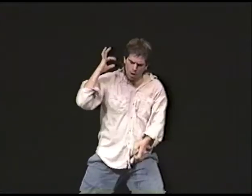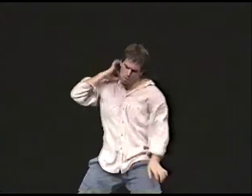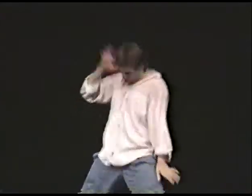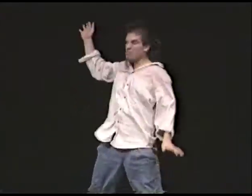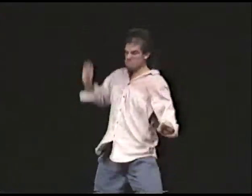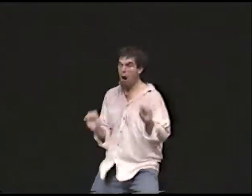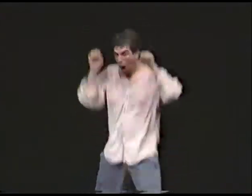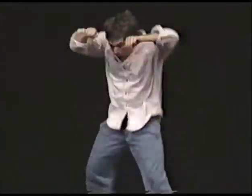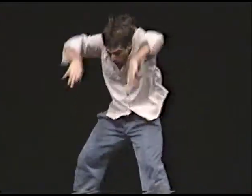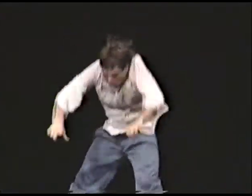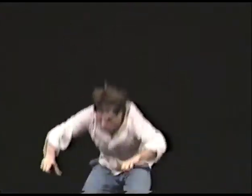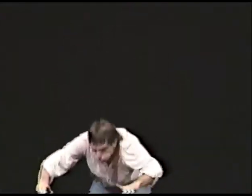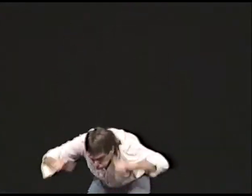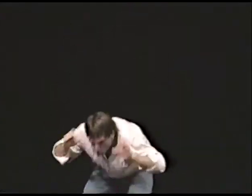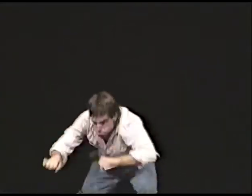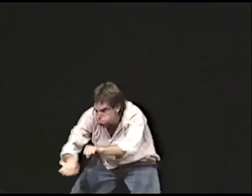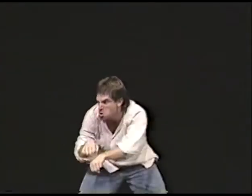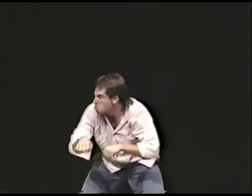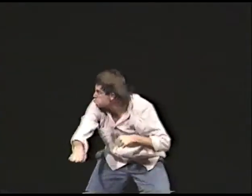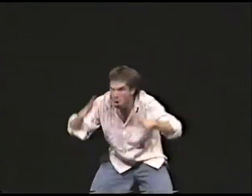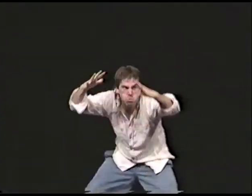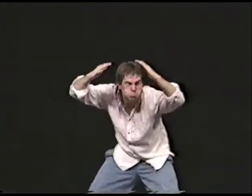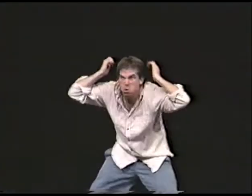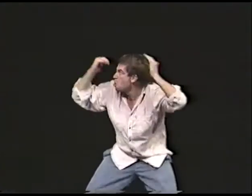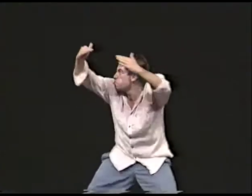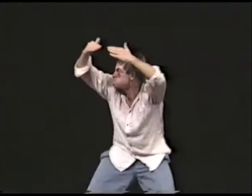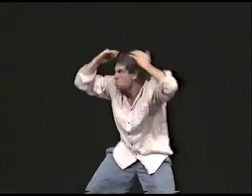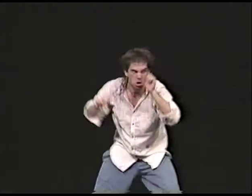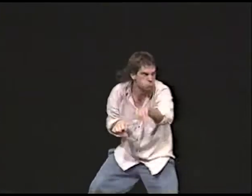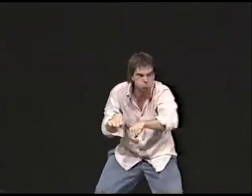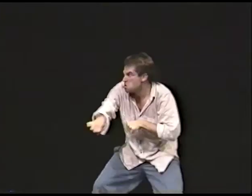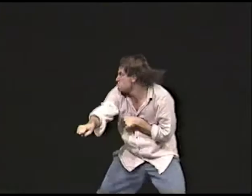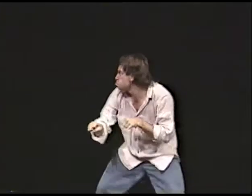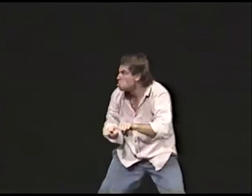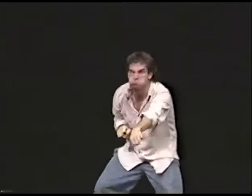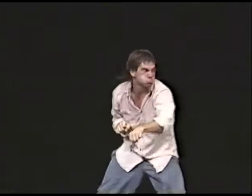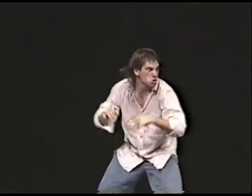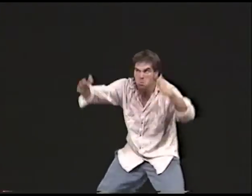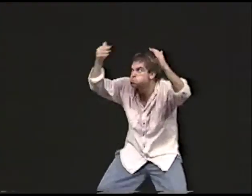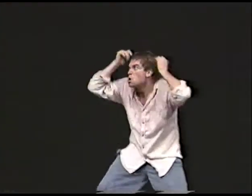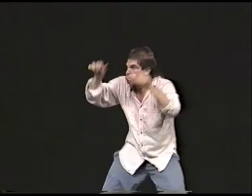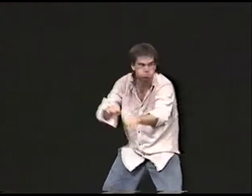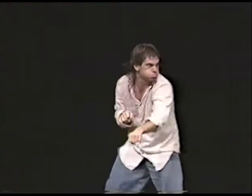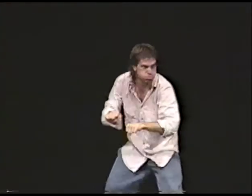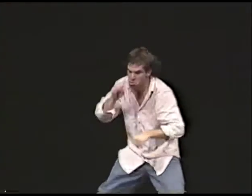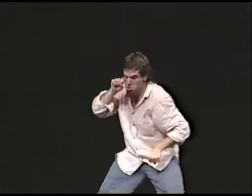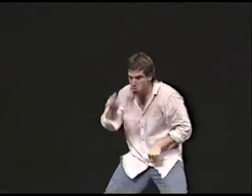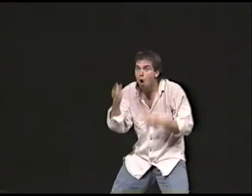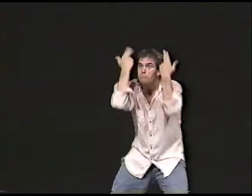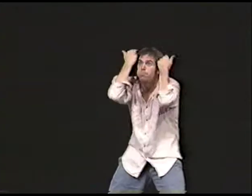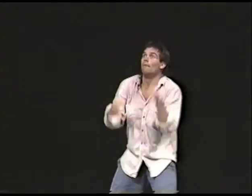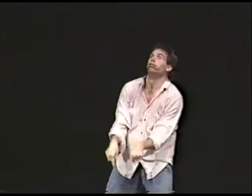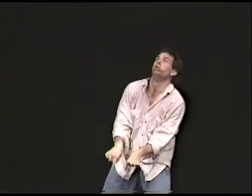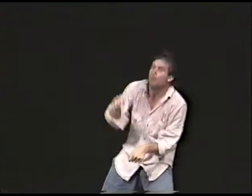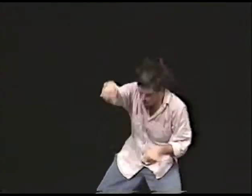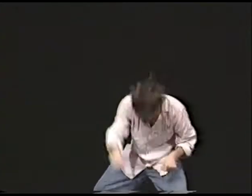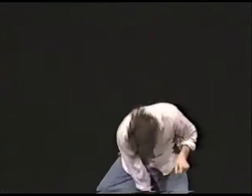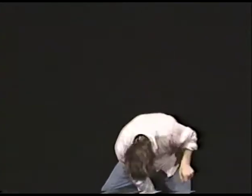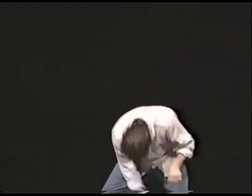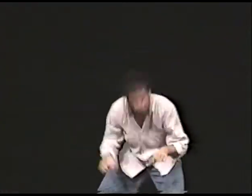Released down into the tunnel, a rabbit ignored.